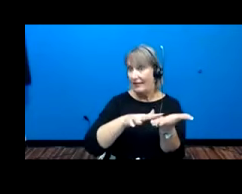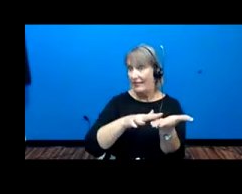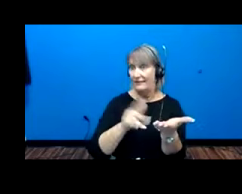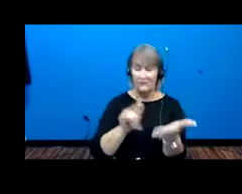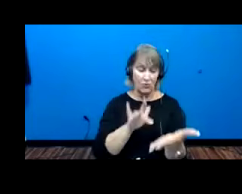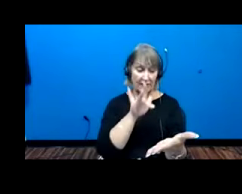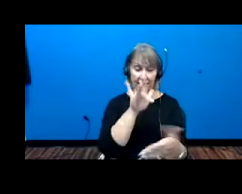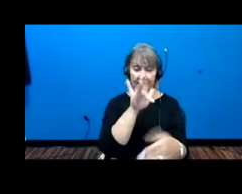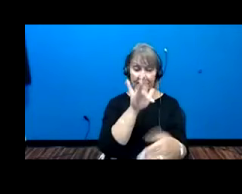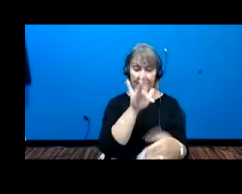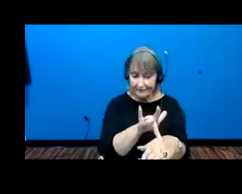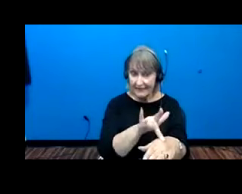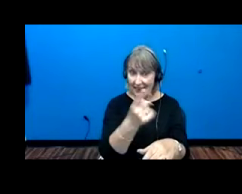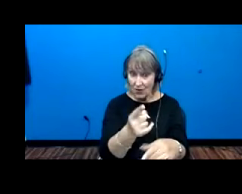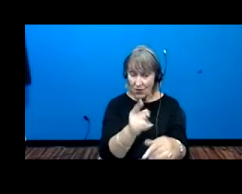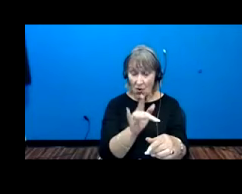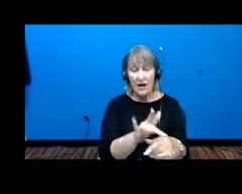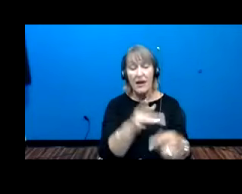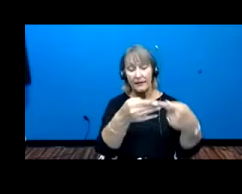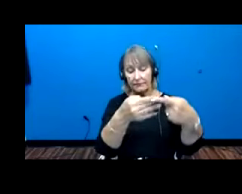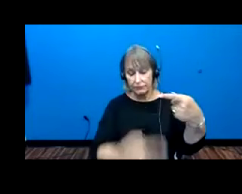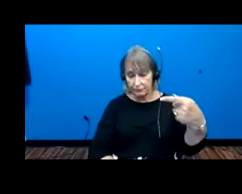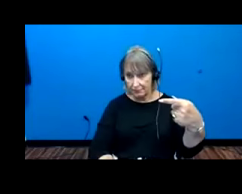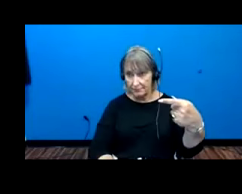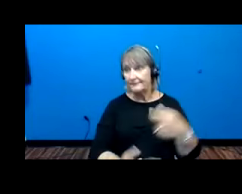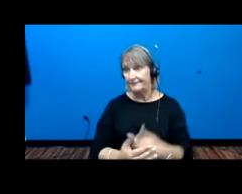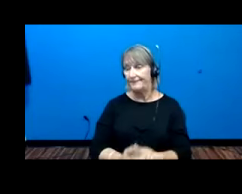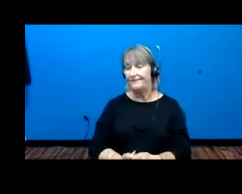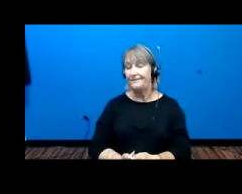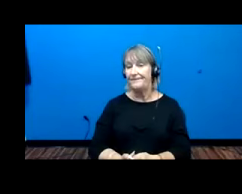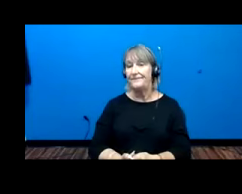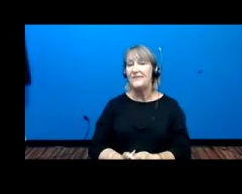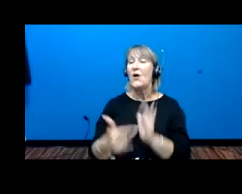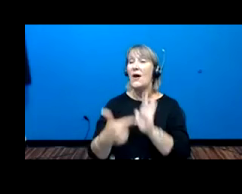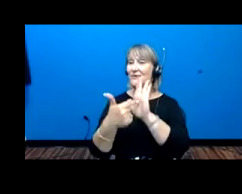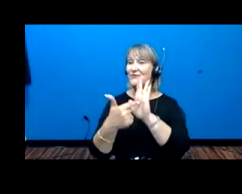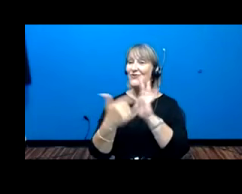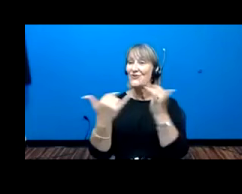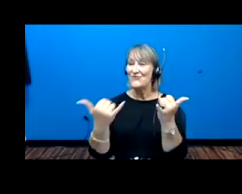So I'm going to share my screen to give a live demo of the website,